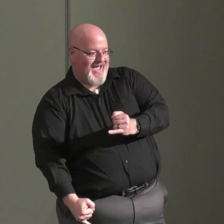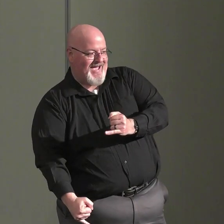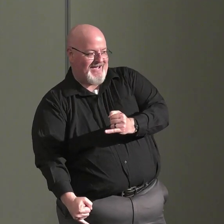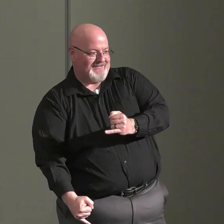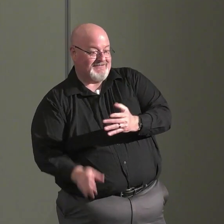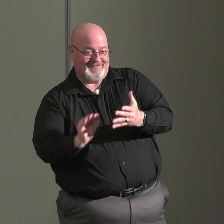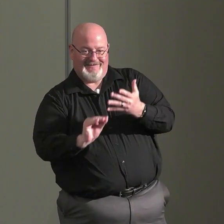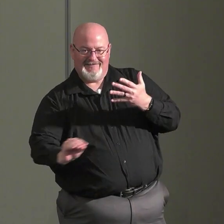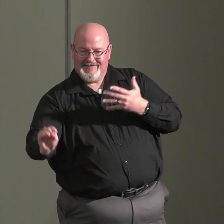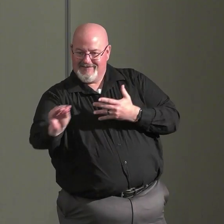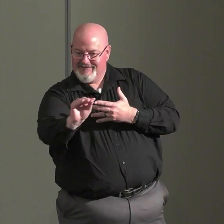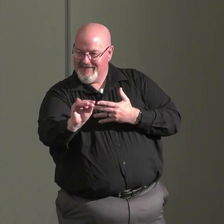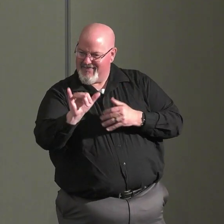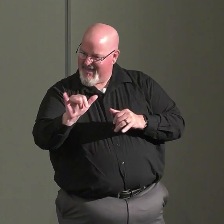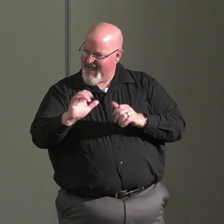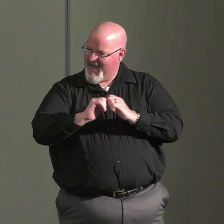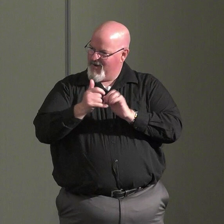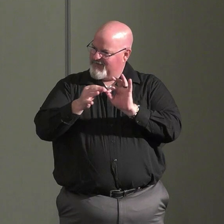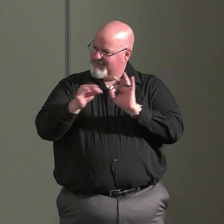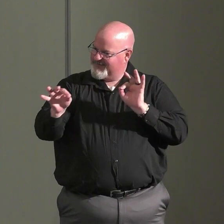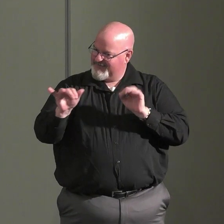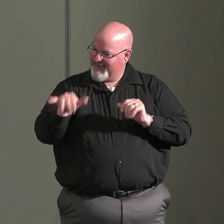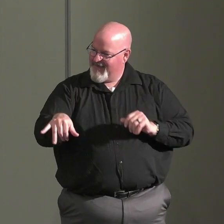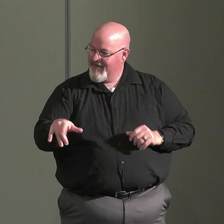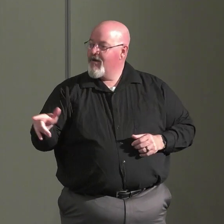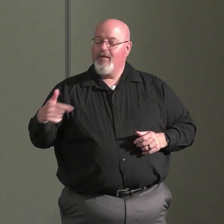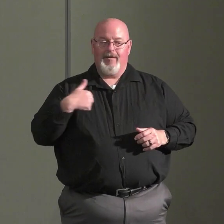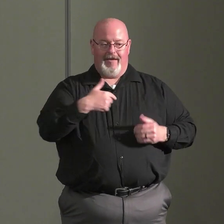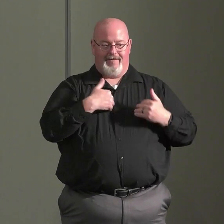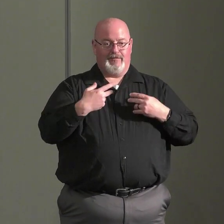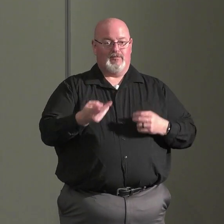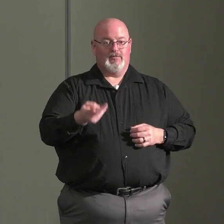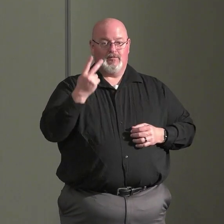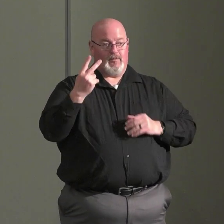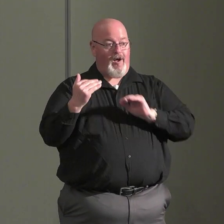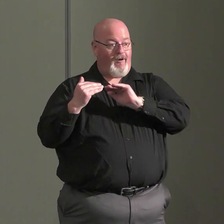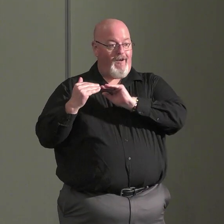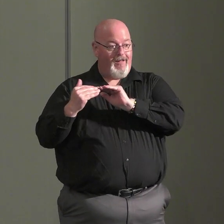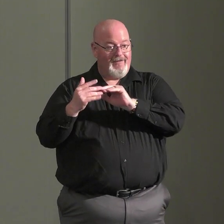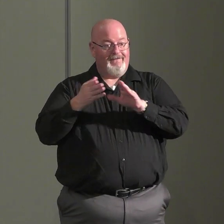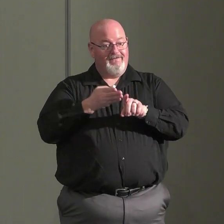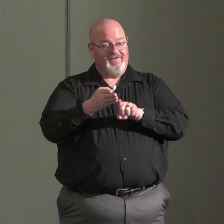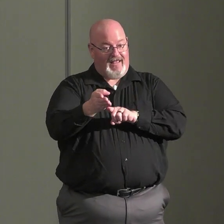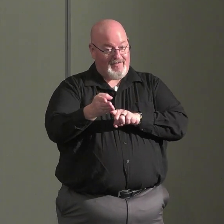Is that how the expression goes. We have two colleagues in the field this is our